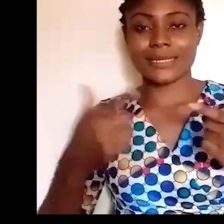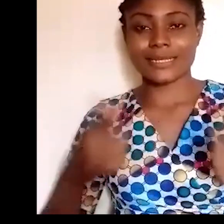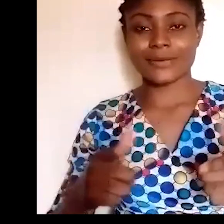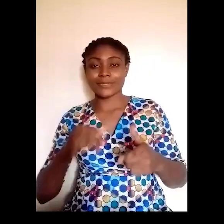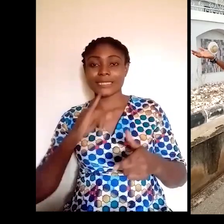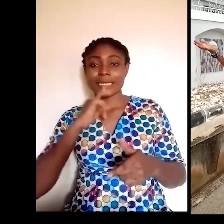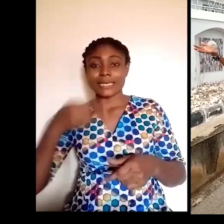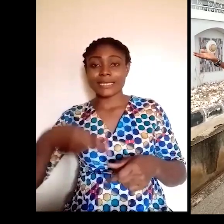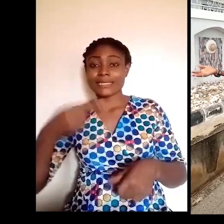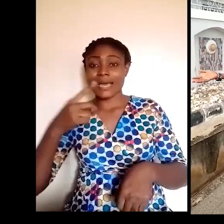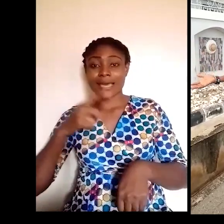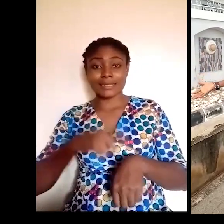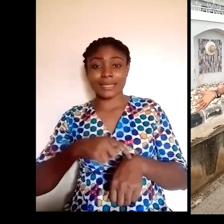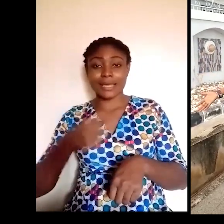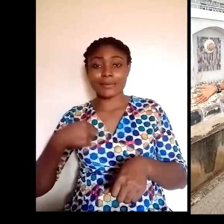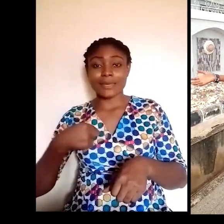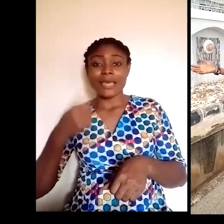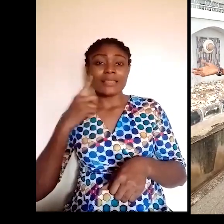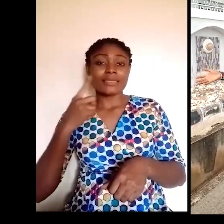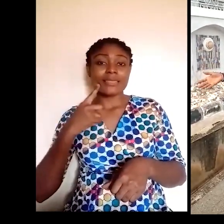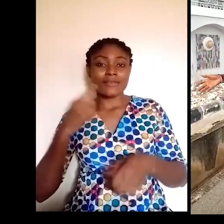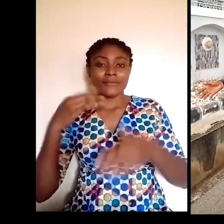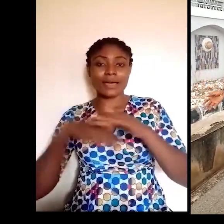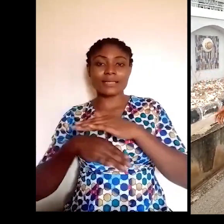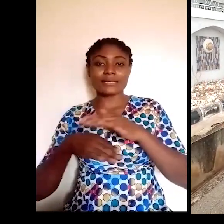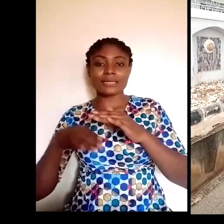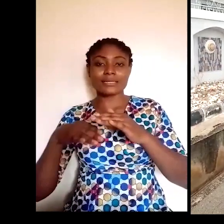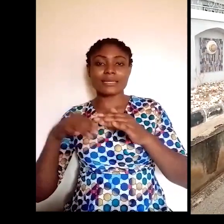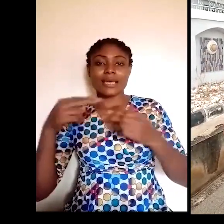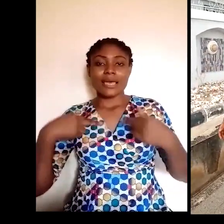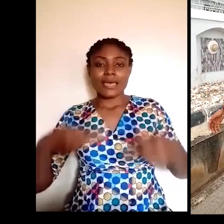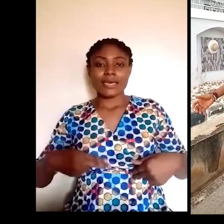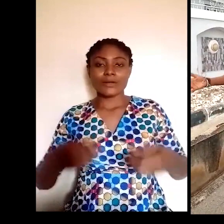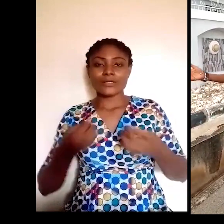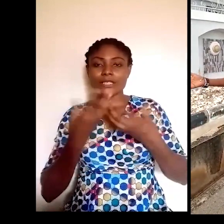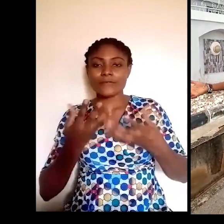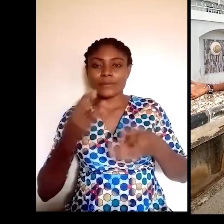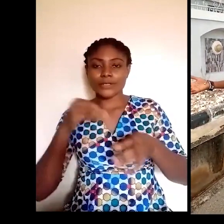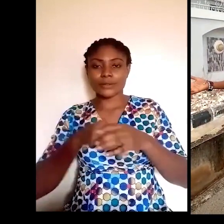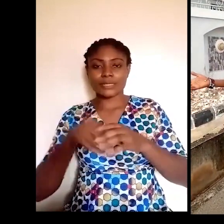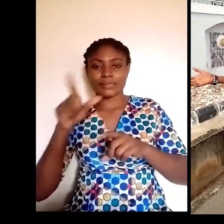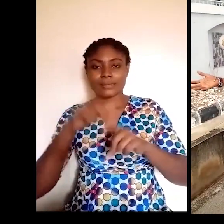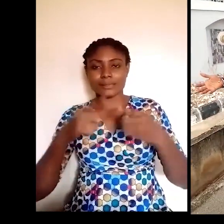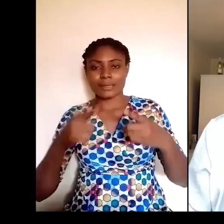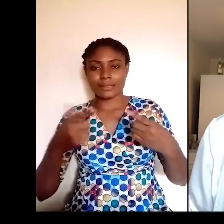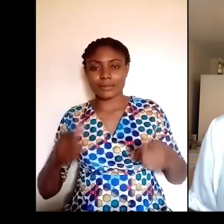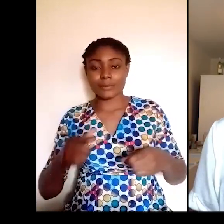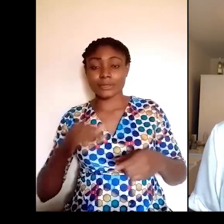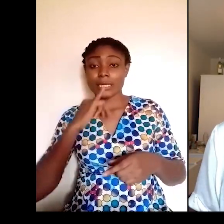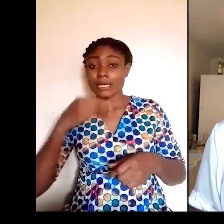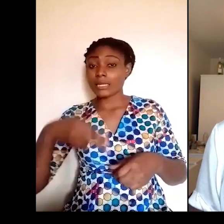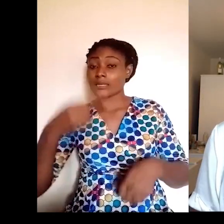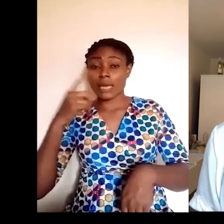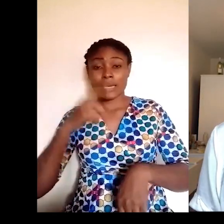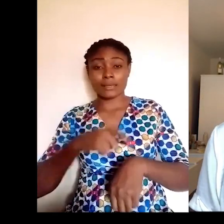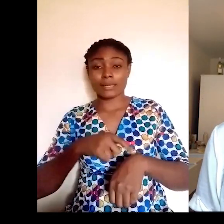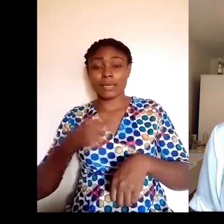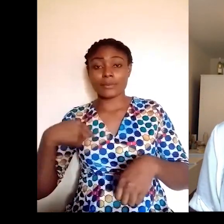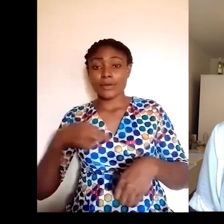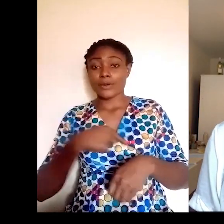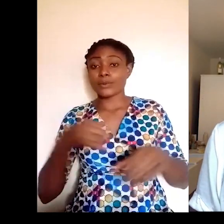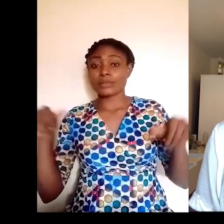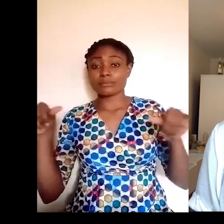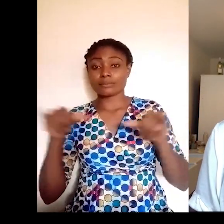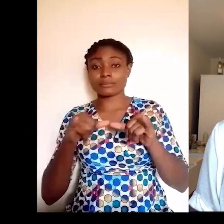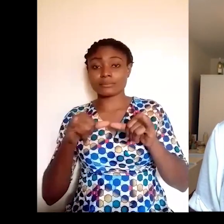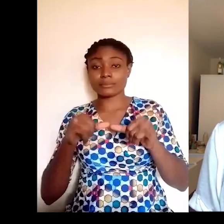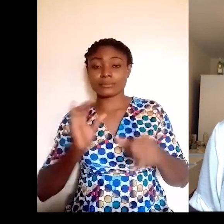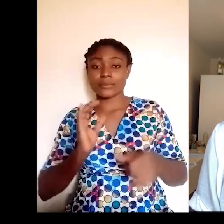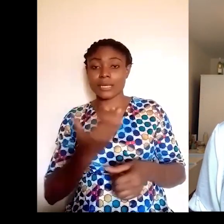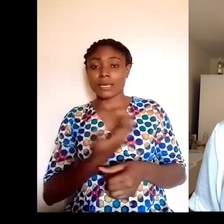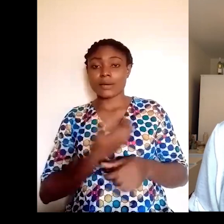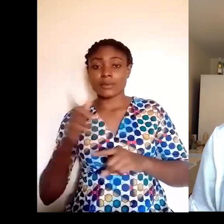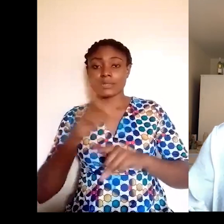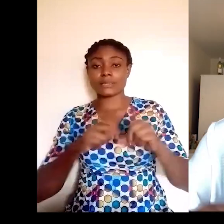It's high time the Deaf accessed health information in sign language; it's high time we standardized